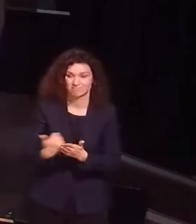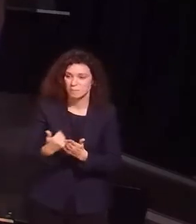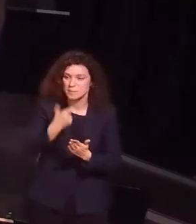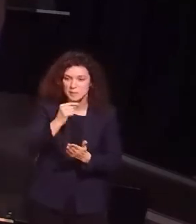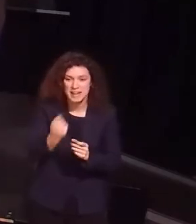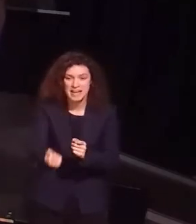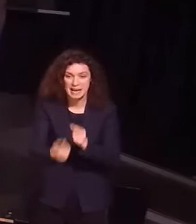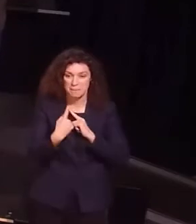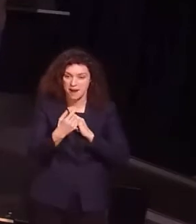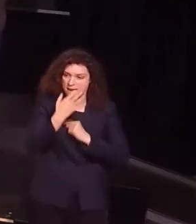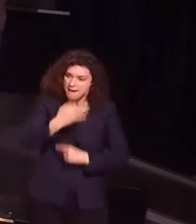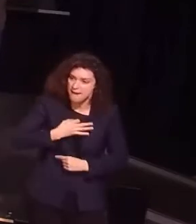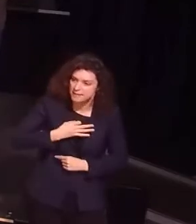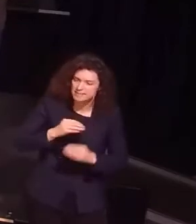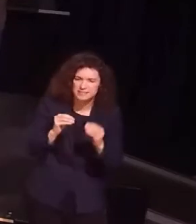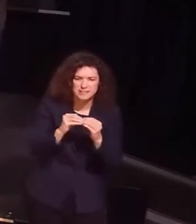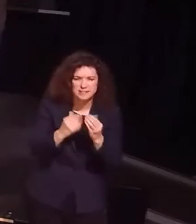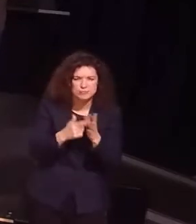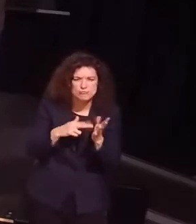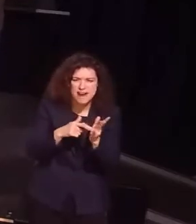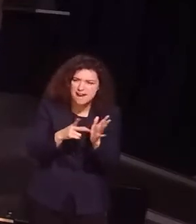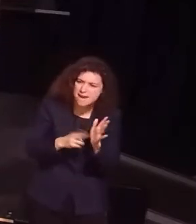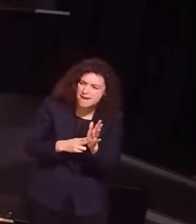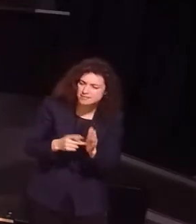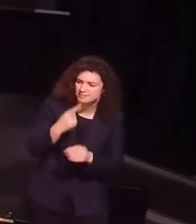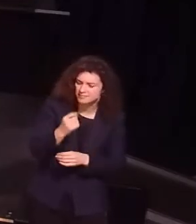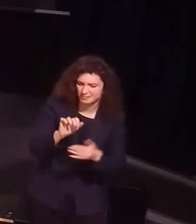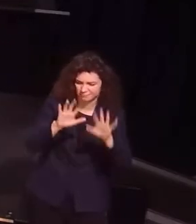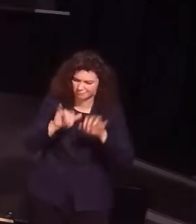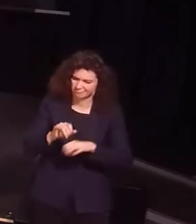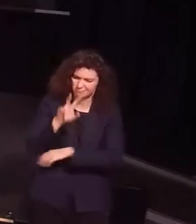"Brannon, I'm super-passionate about accessibility.